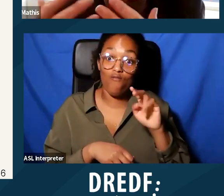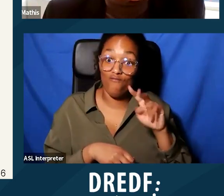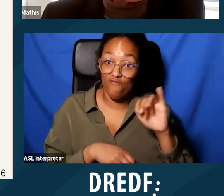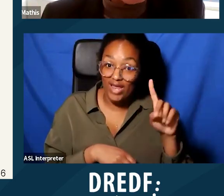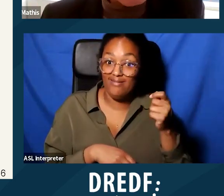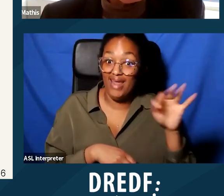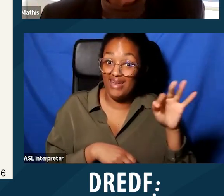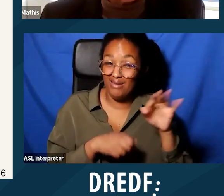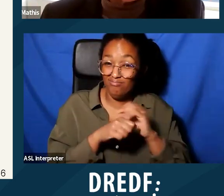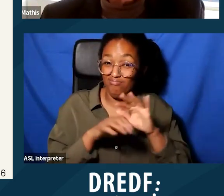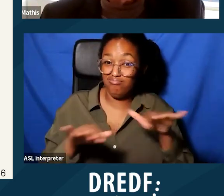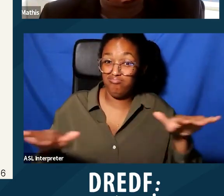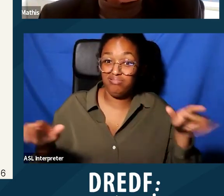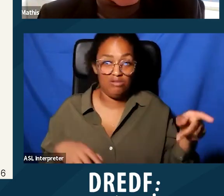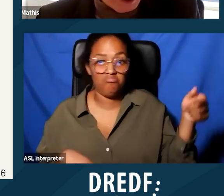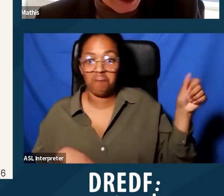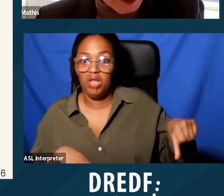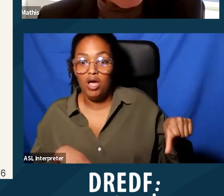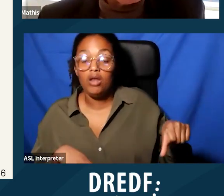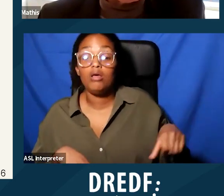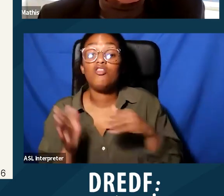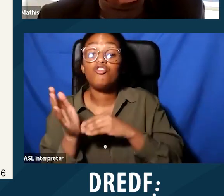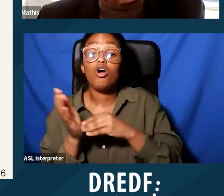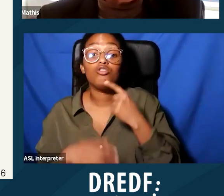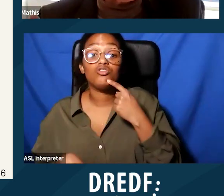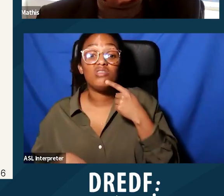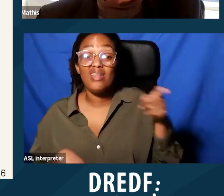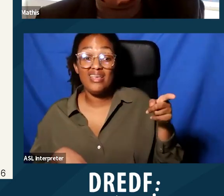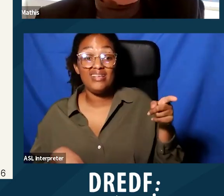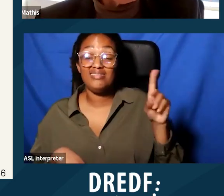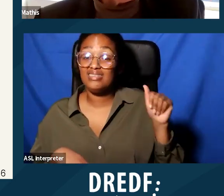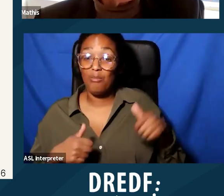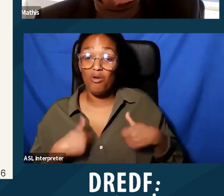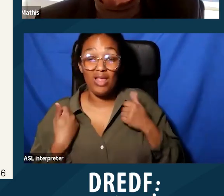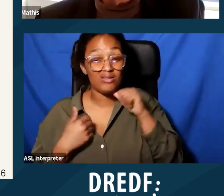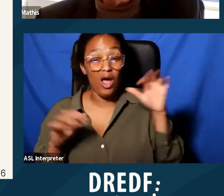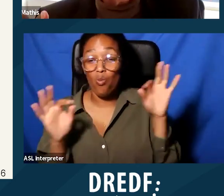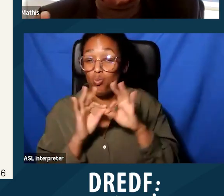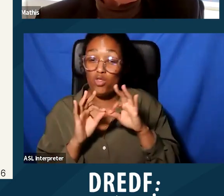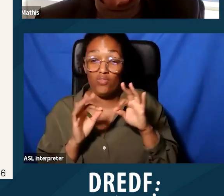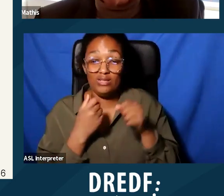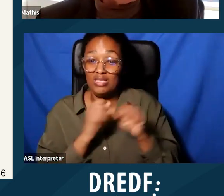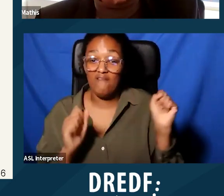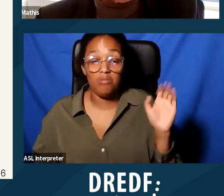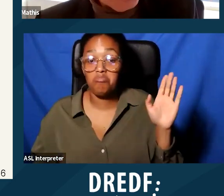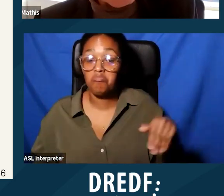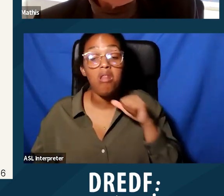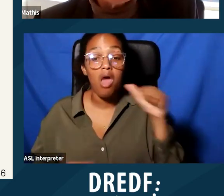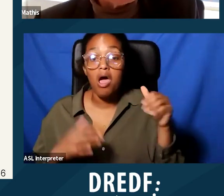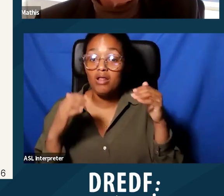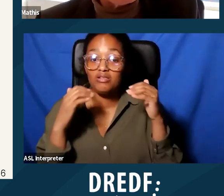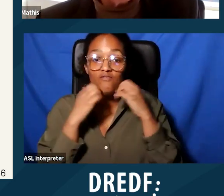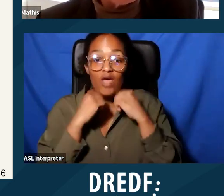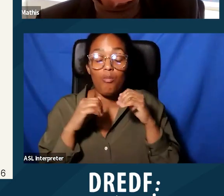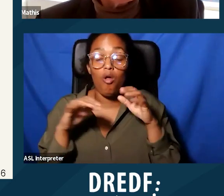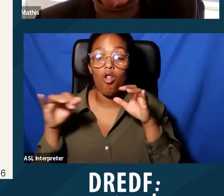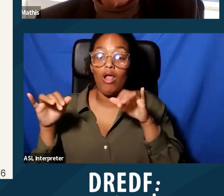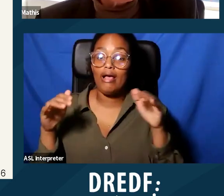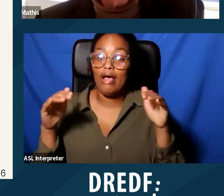where a doctor had said ‑‑ suggested that the value of his disabled life was not worth